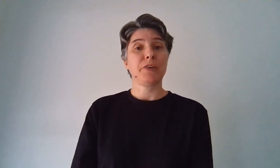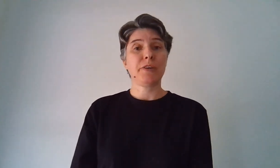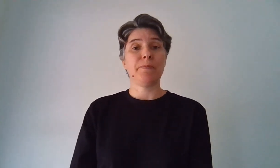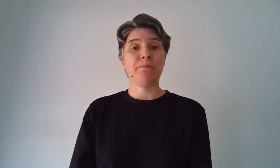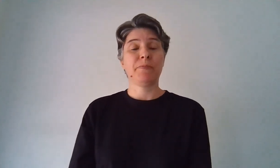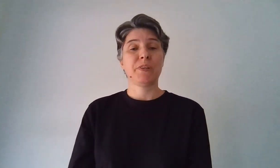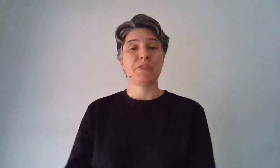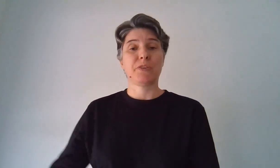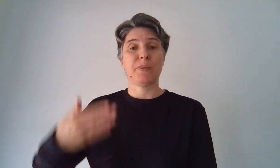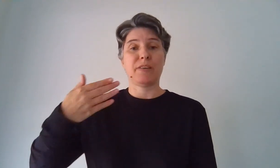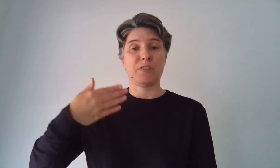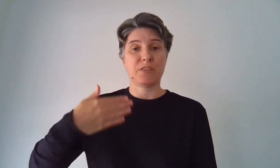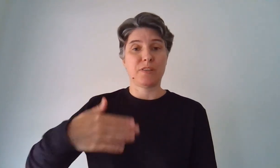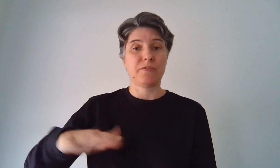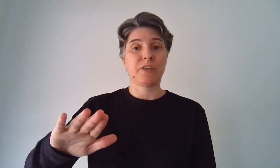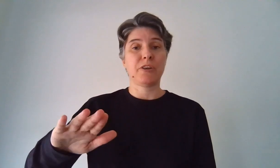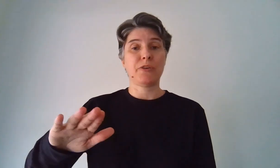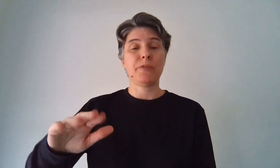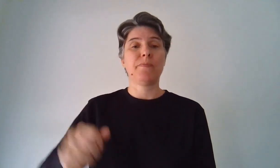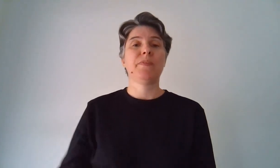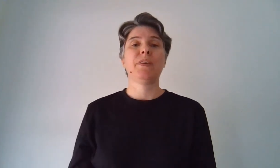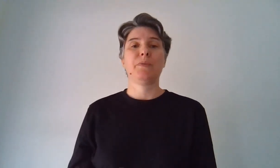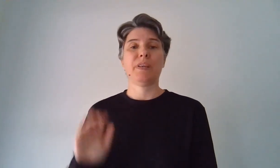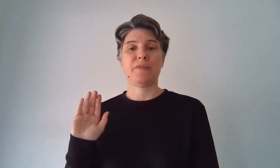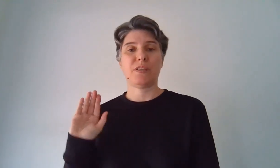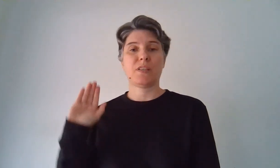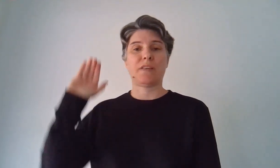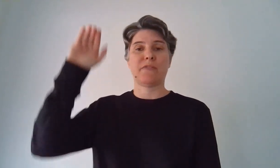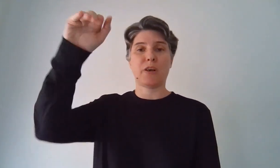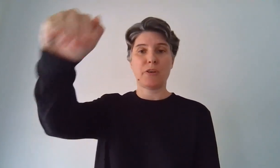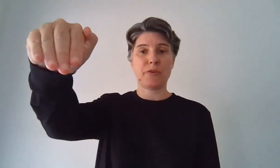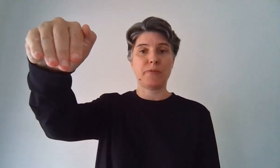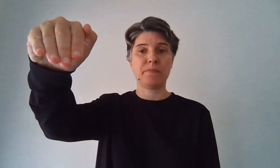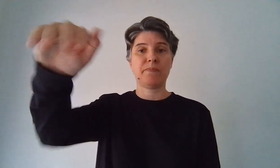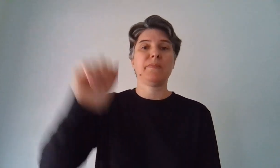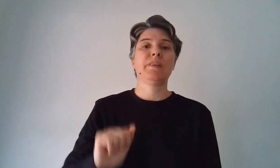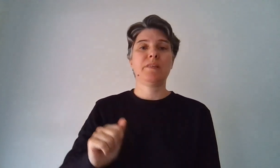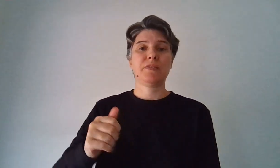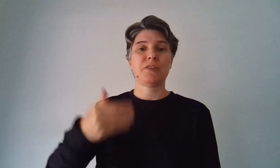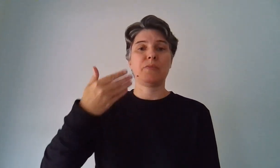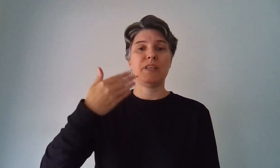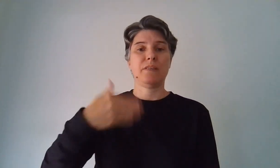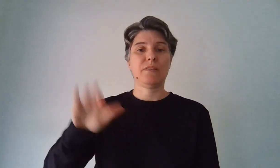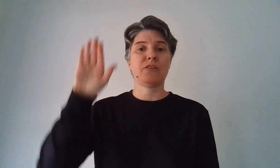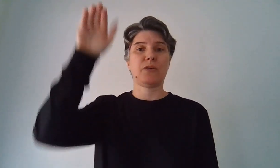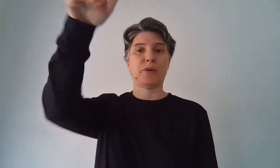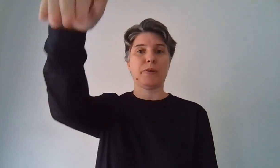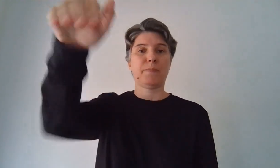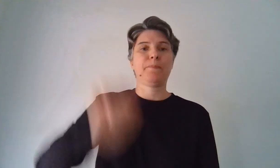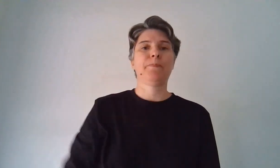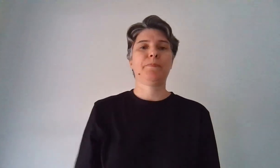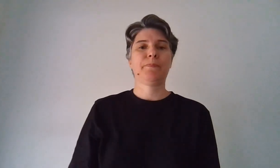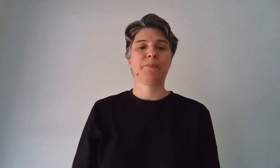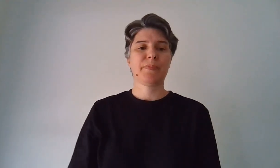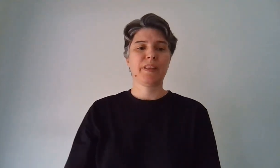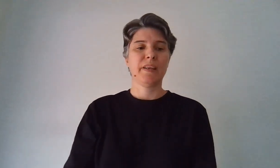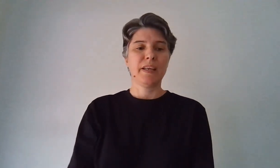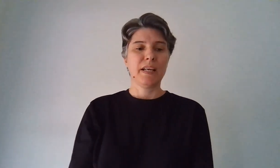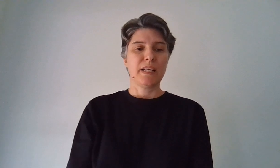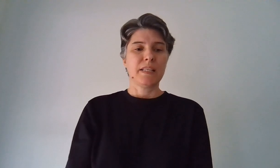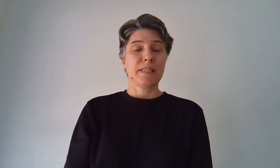go home, so we have the sign for go, we have the sign for home, so we go home.